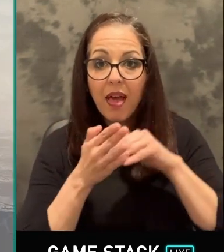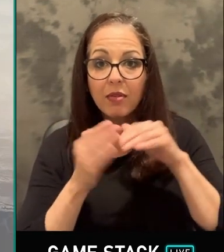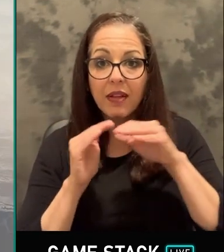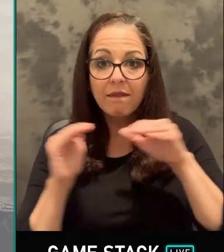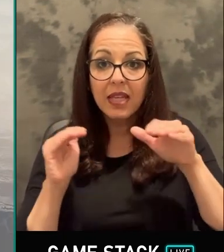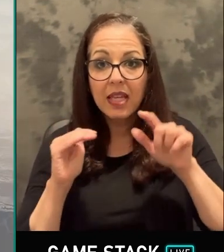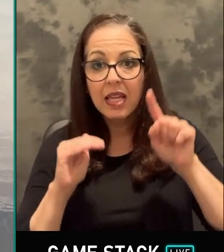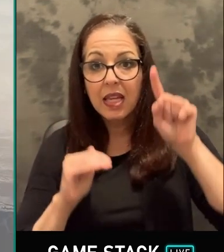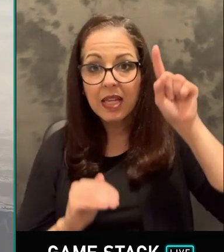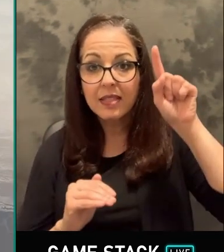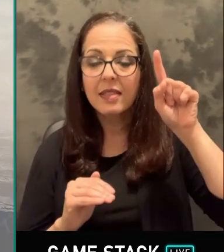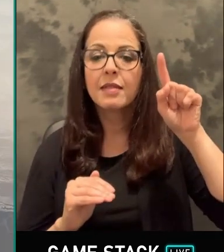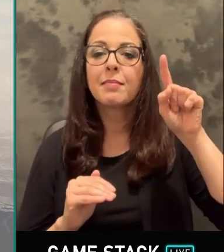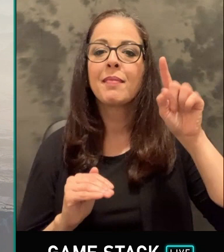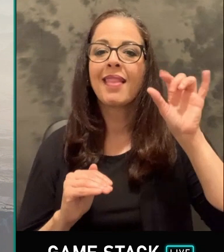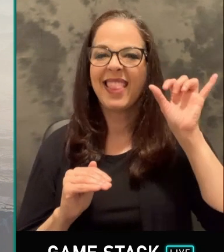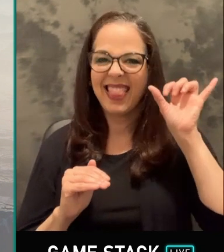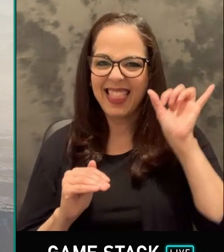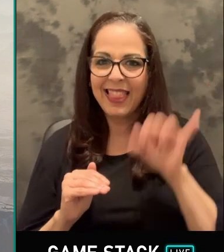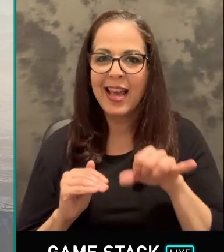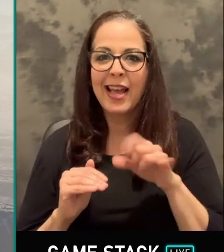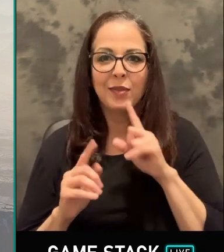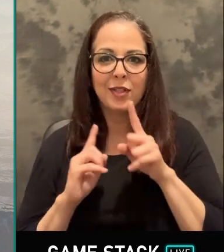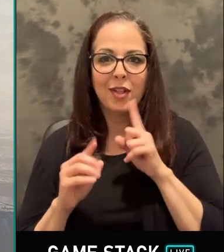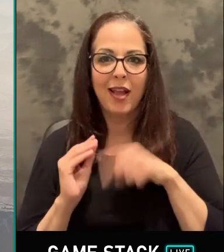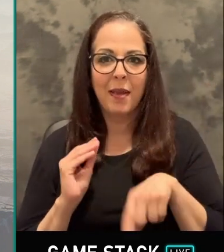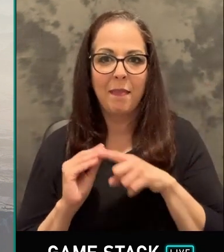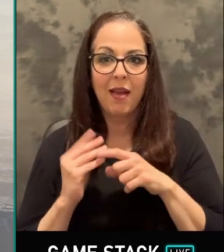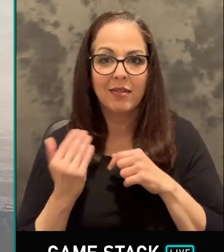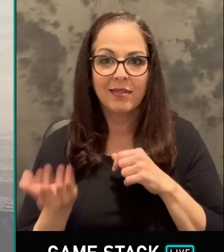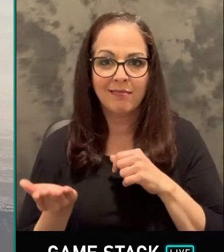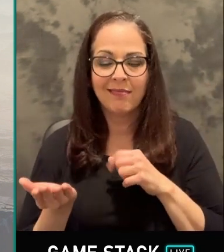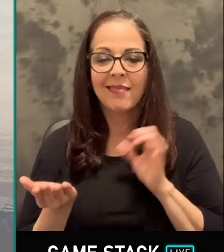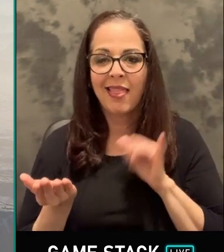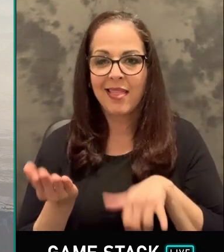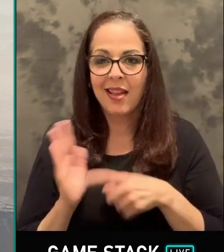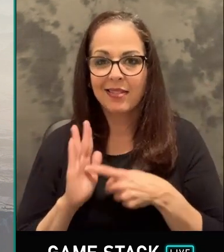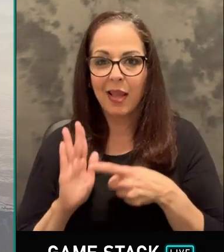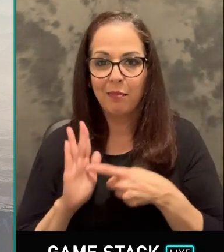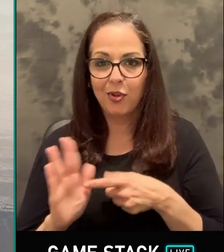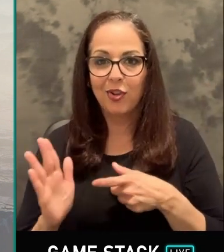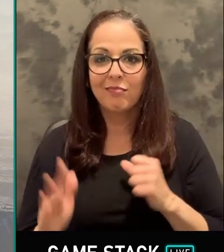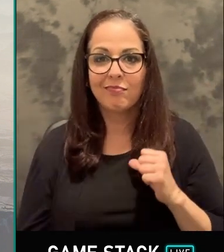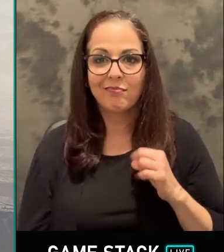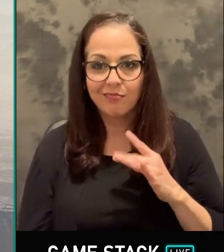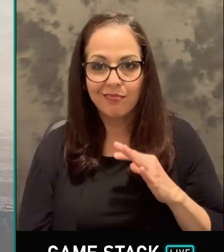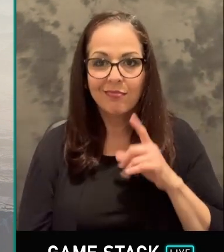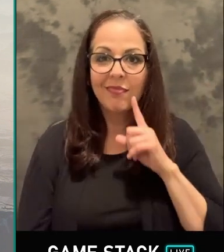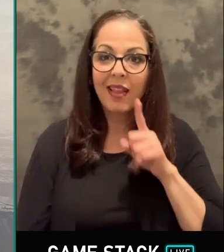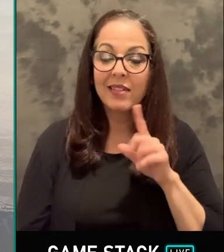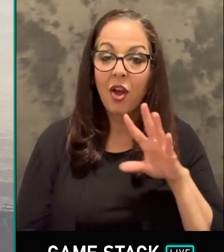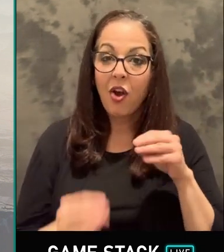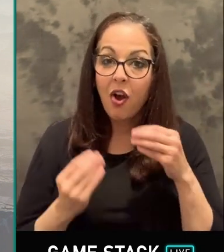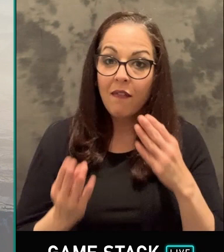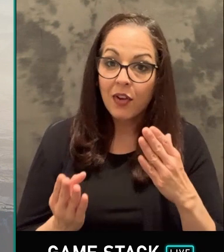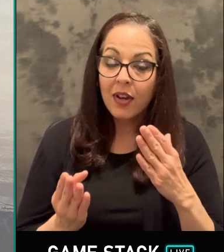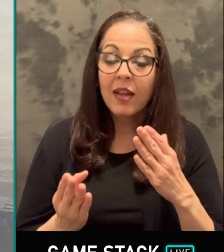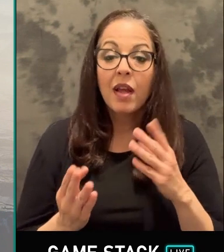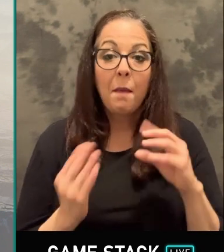Now let's talk about the costs and different TTS flavors Azure is offering, more than the custom voice as your support,